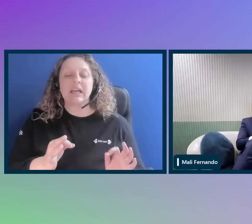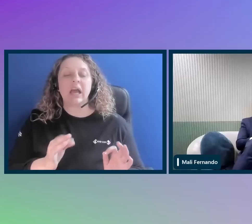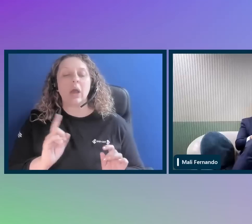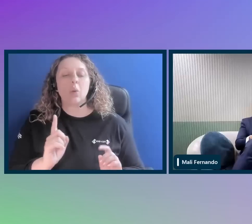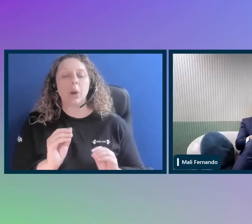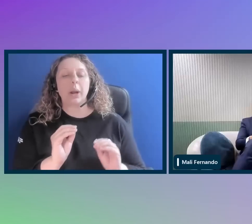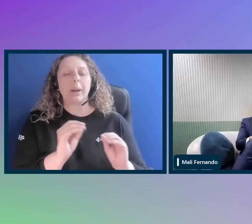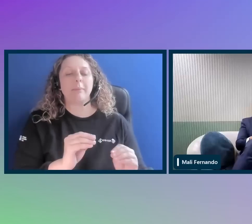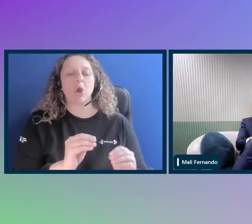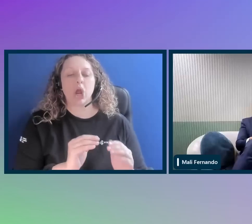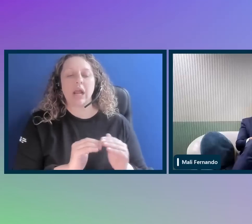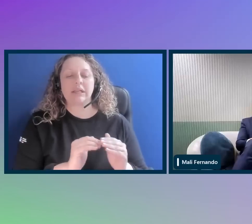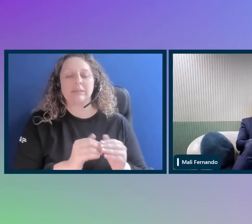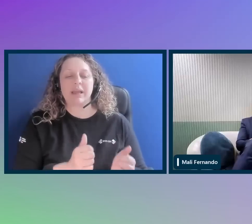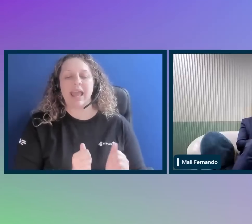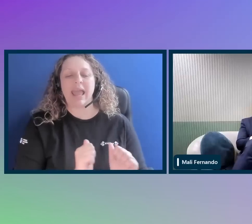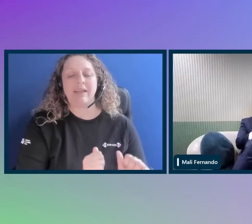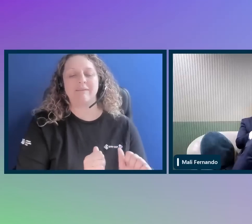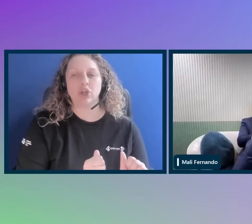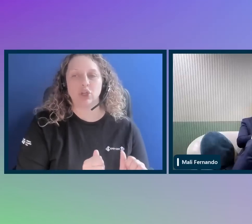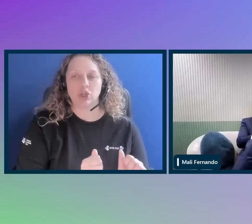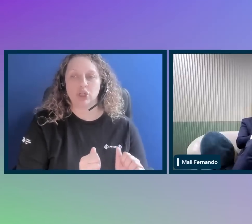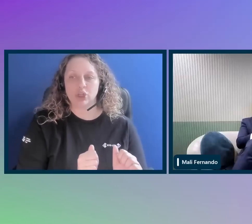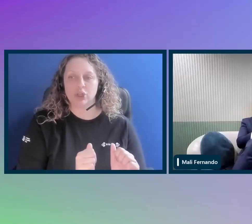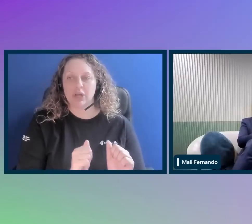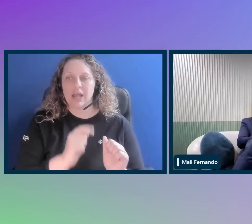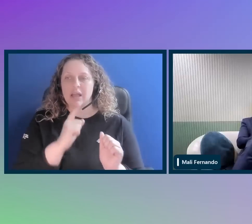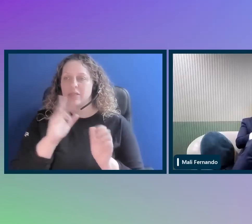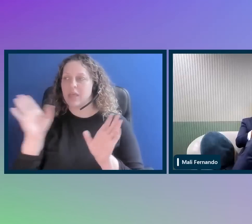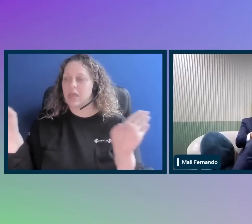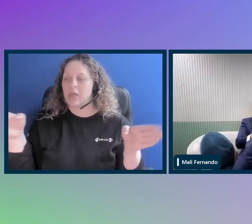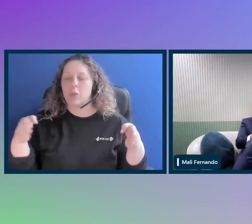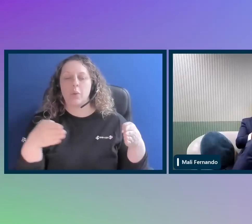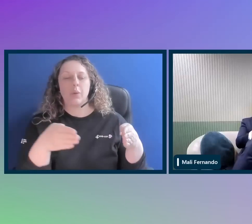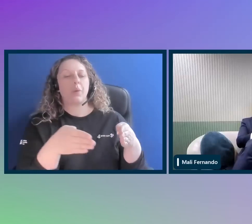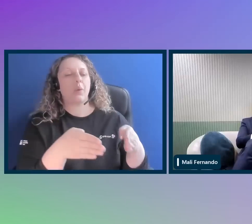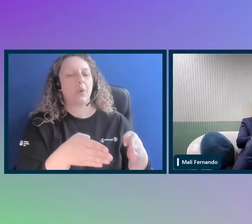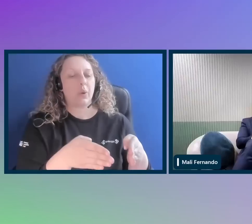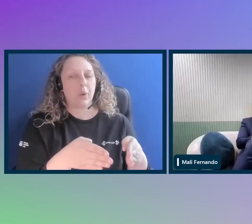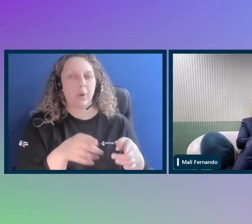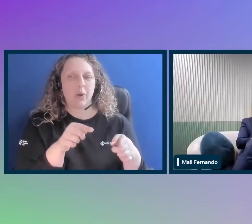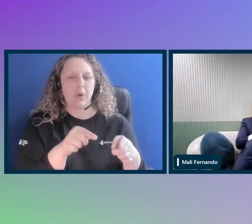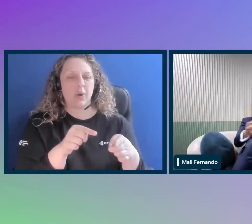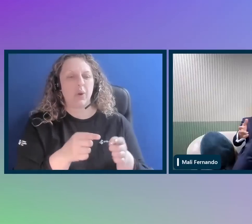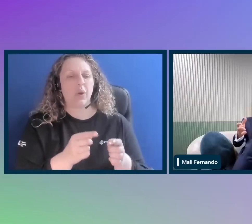And a lot of banks choose to make a narrow slice of their personal banking offering accessible.